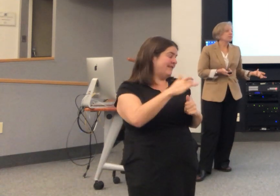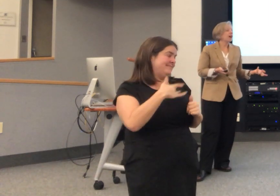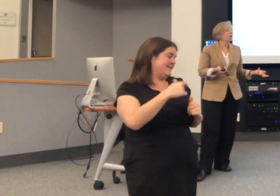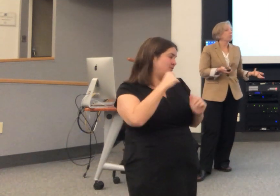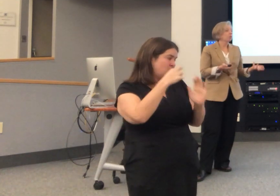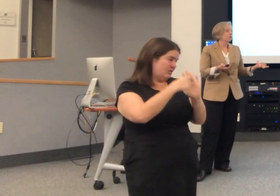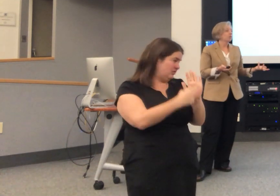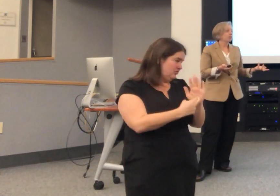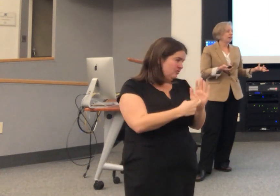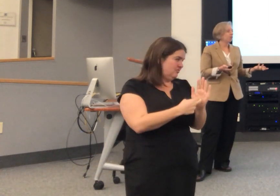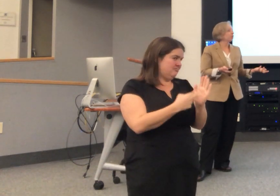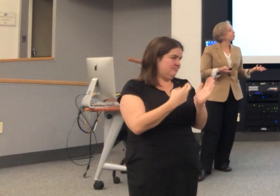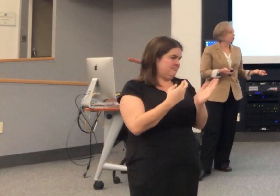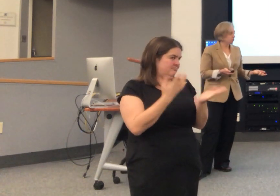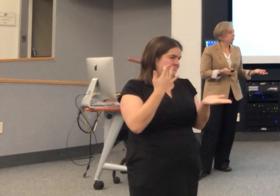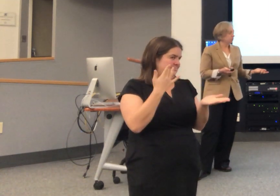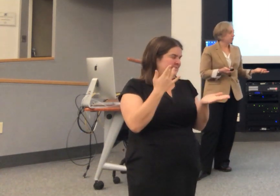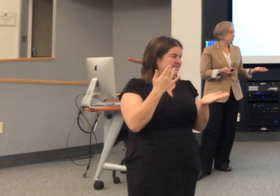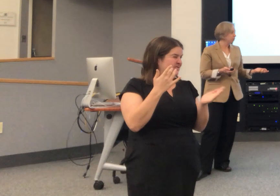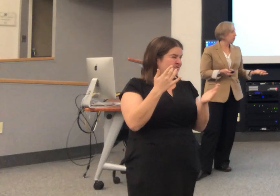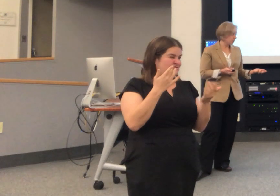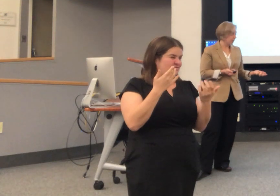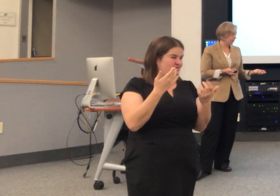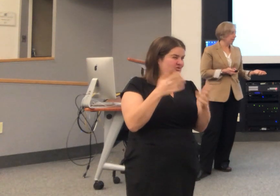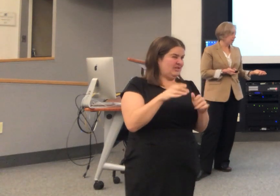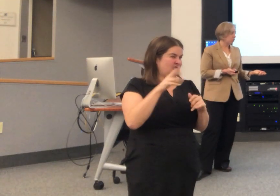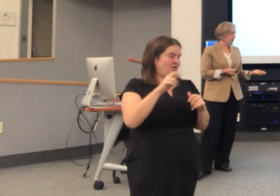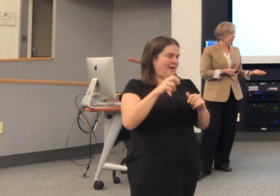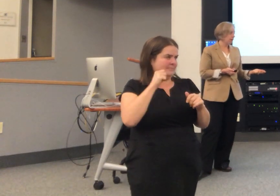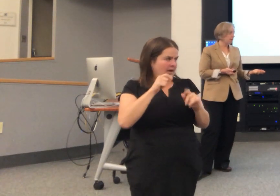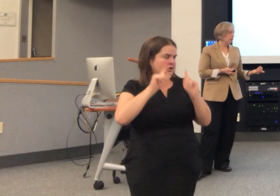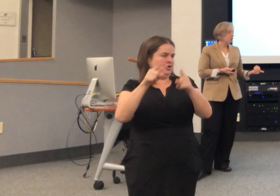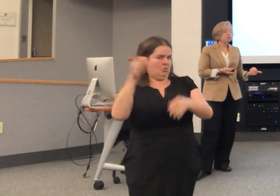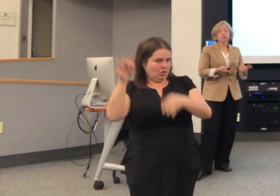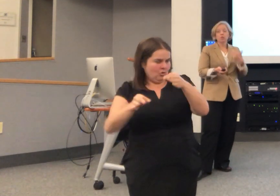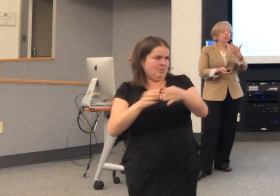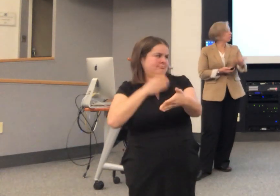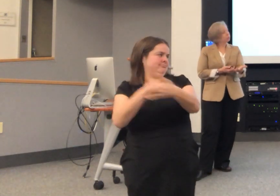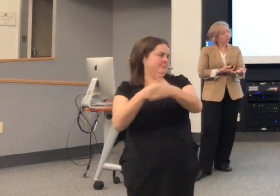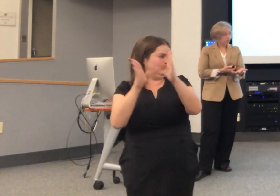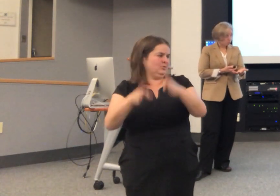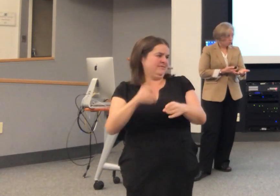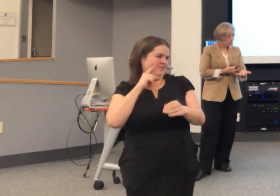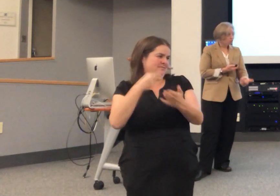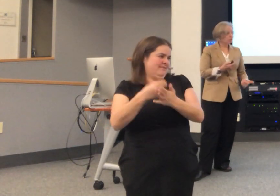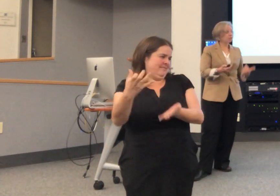because how likely are you to be to really want to take legal action on that? But if you're thinking of putting it into a book,